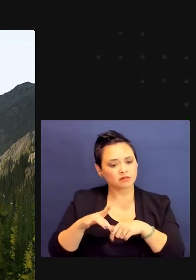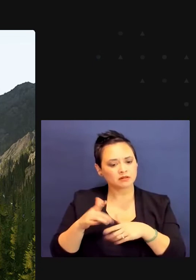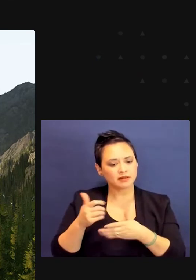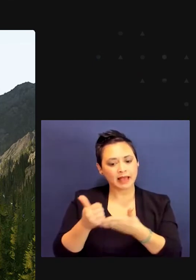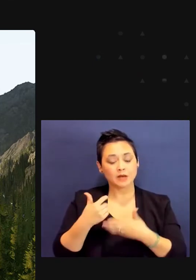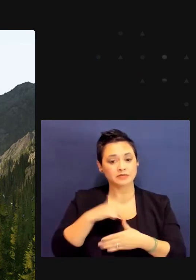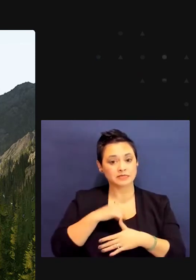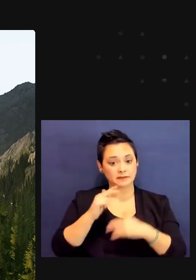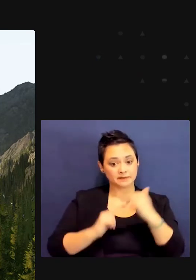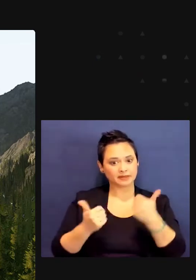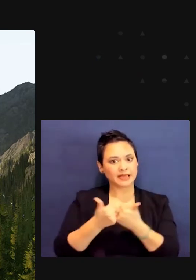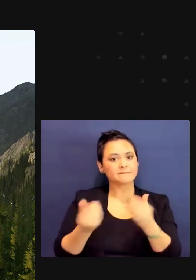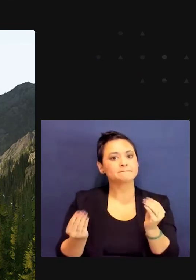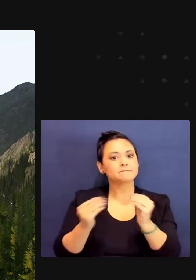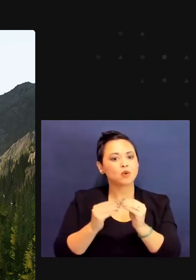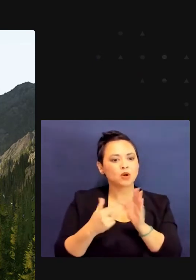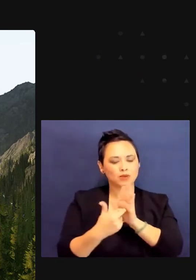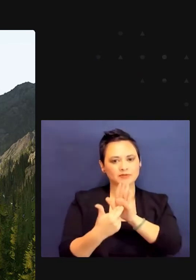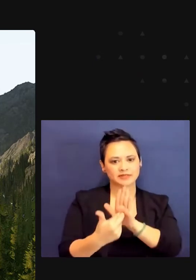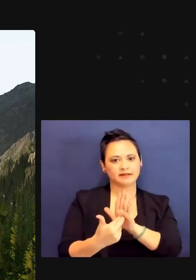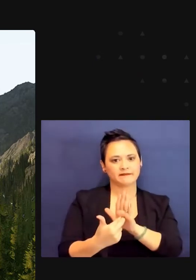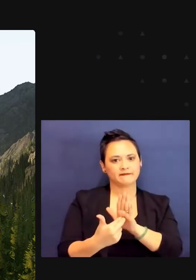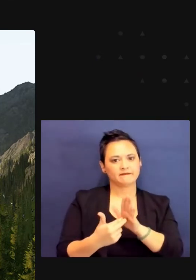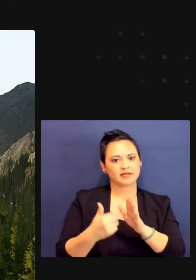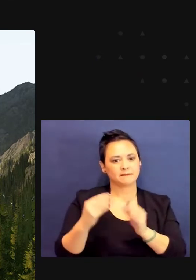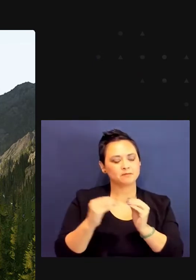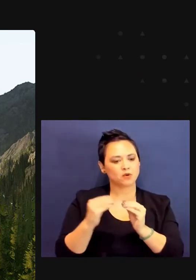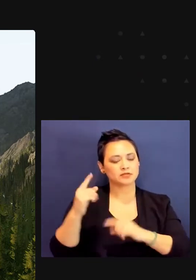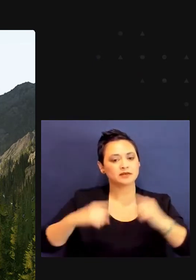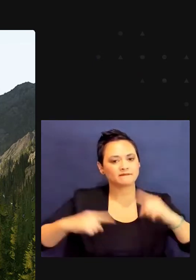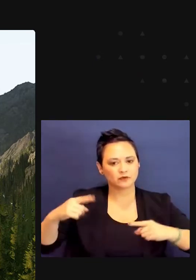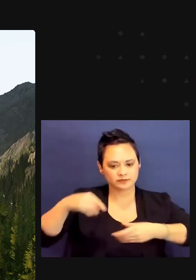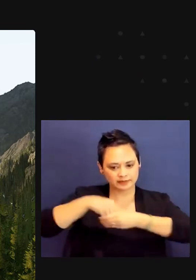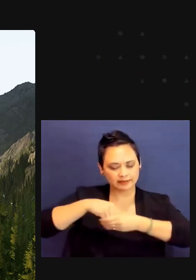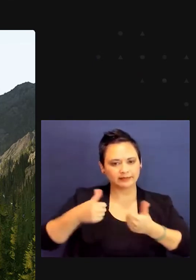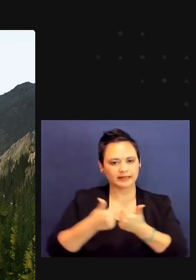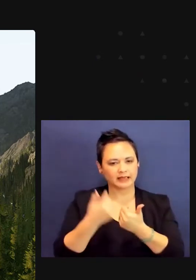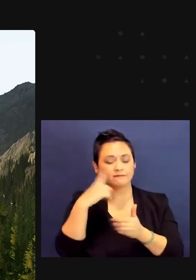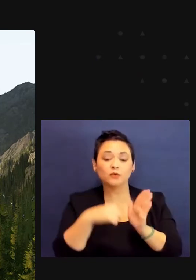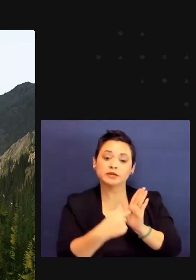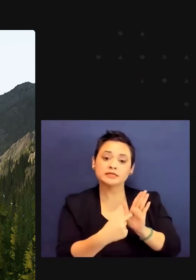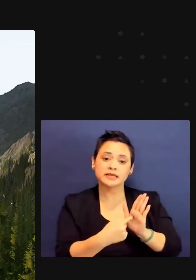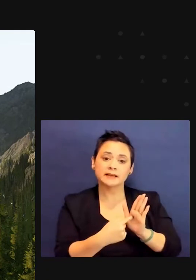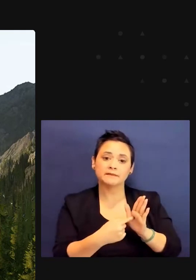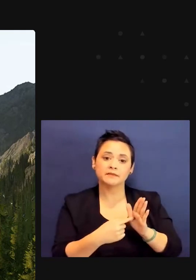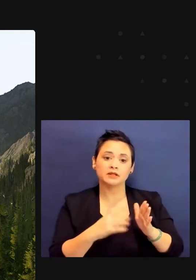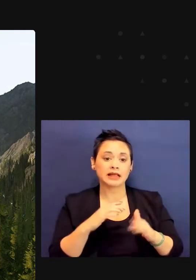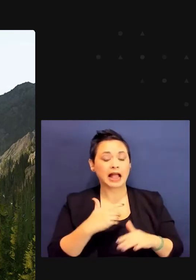So, for example, in our organization and publishing, it's a priority to make sure that we're representing